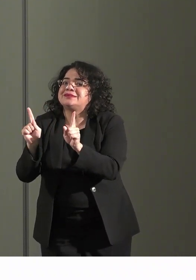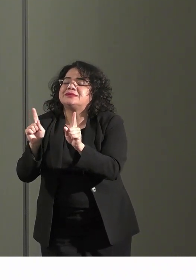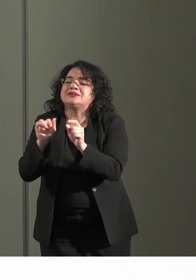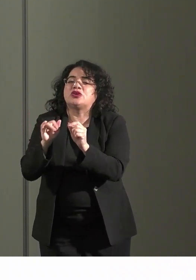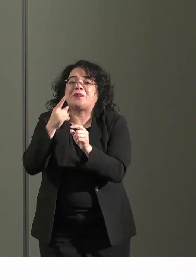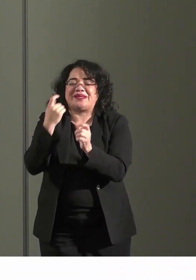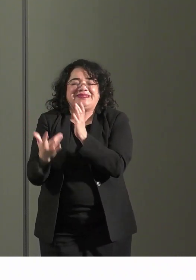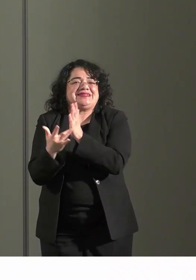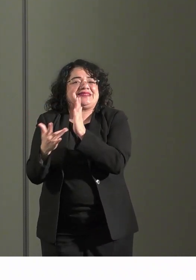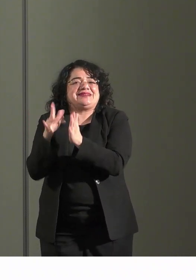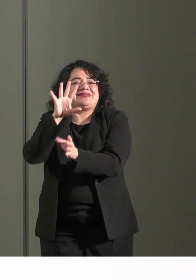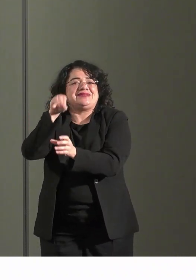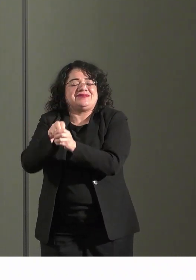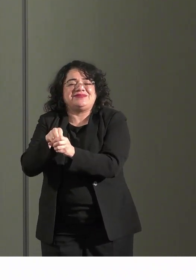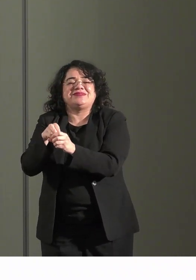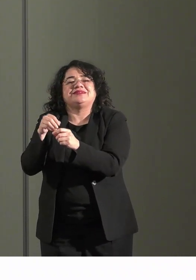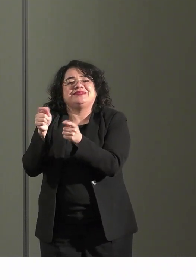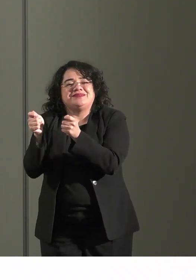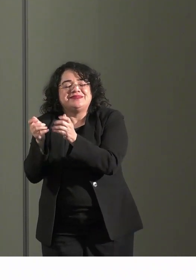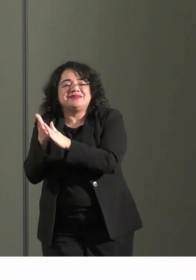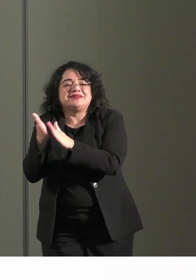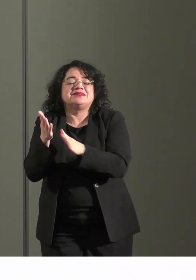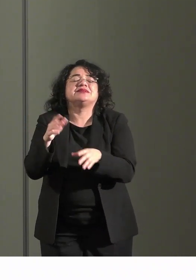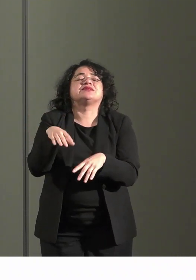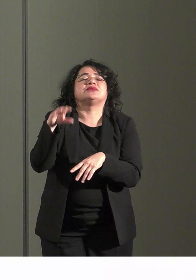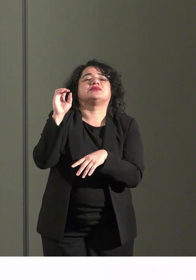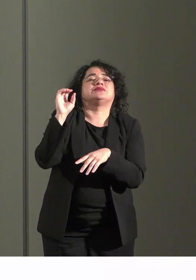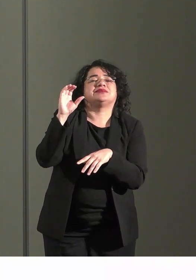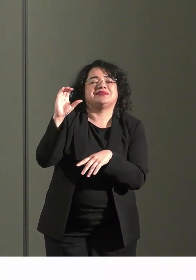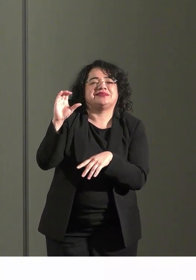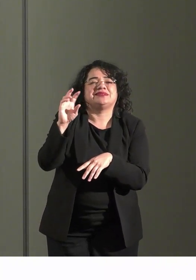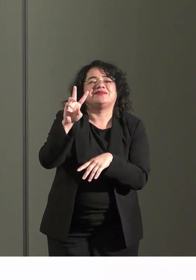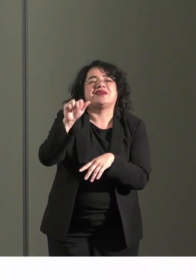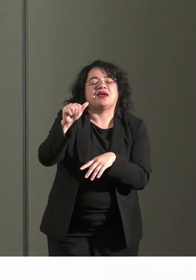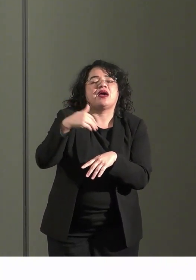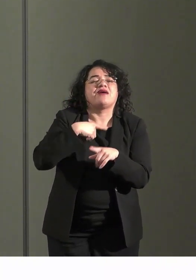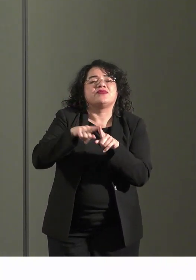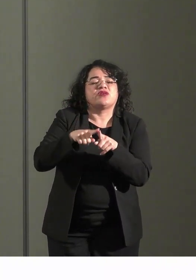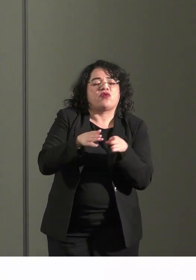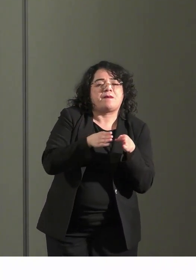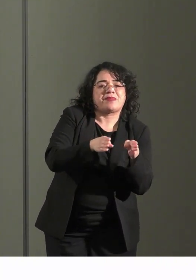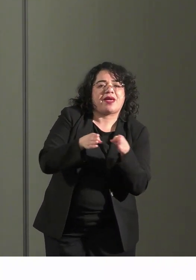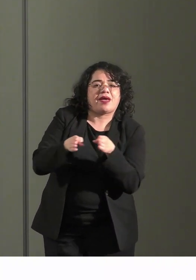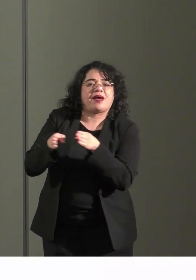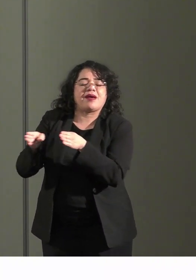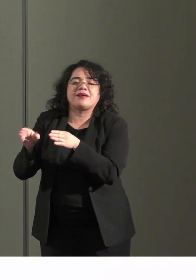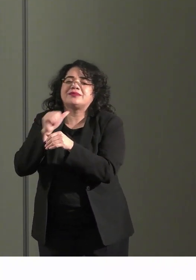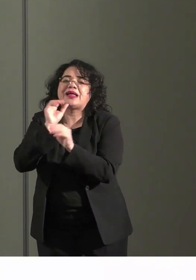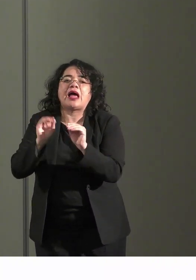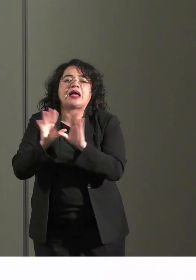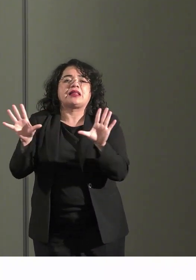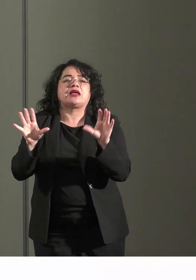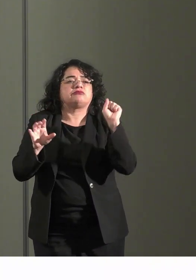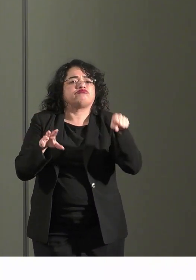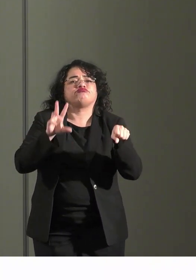it has a number of routes of exception that don't have clear analogs across the board in the U.S.